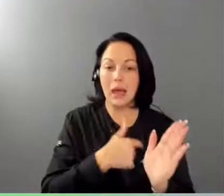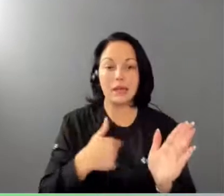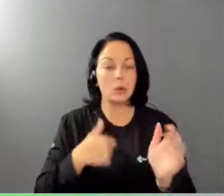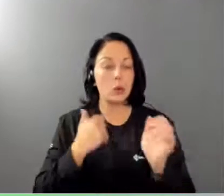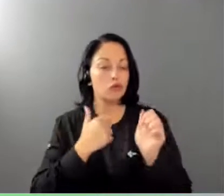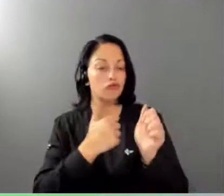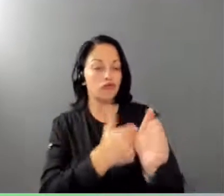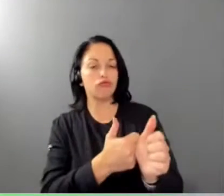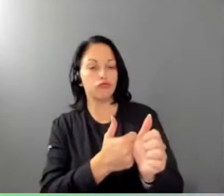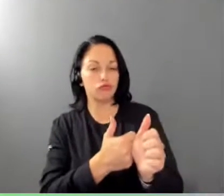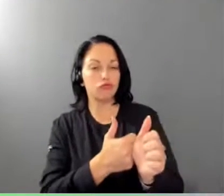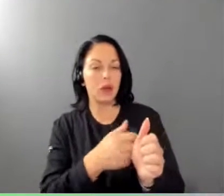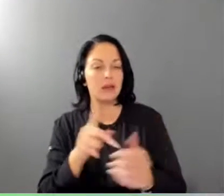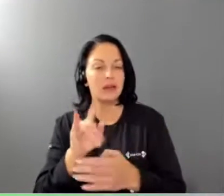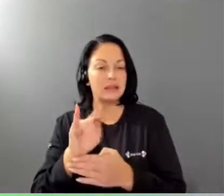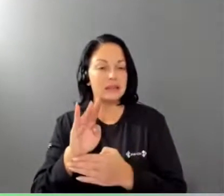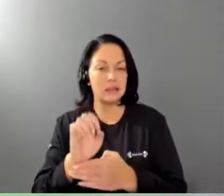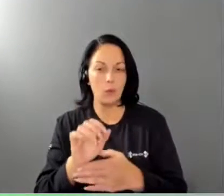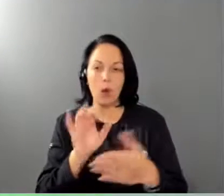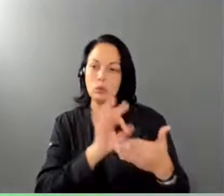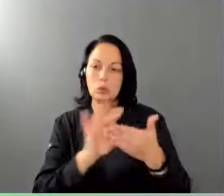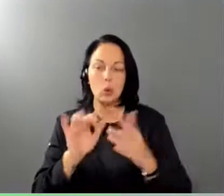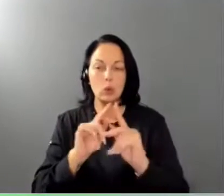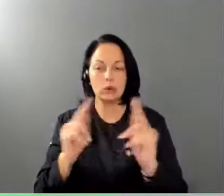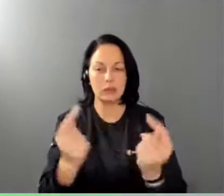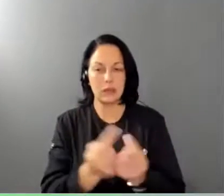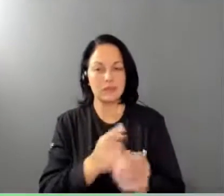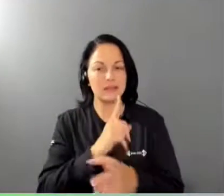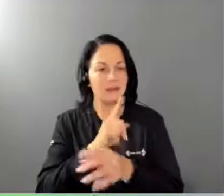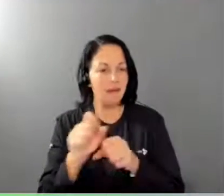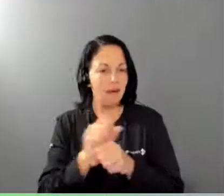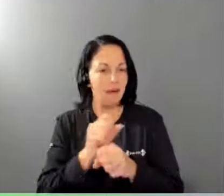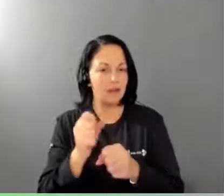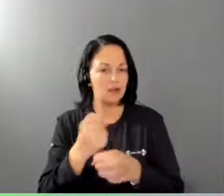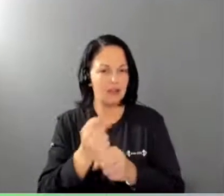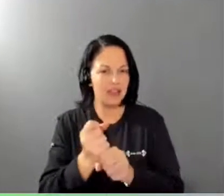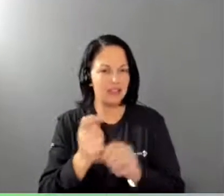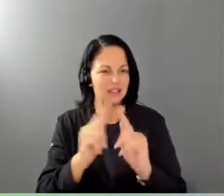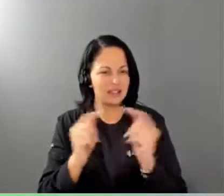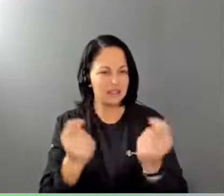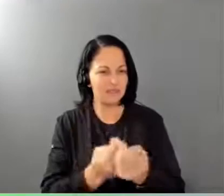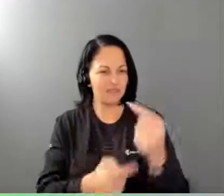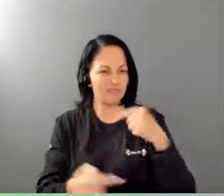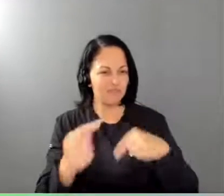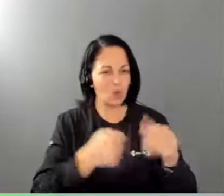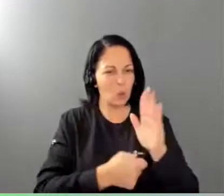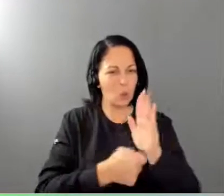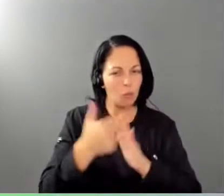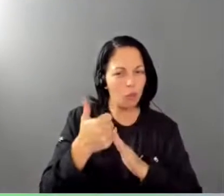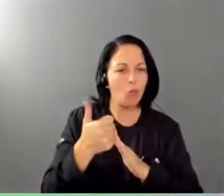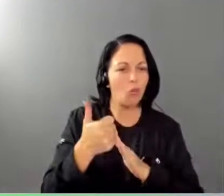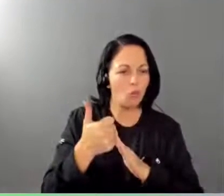things need to get merged quickly and had an intent to remove it and then forgot about the rule. We've noticed as and we're tracking the